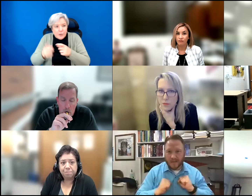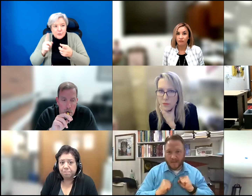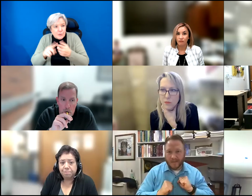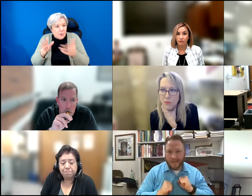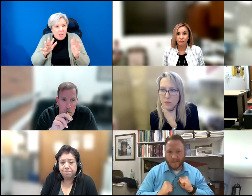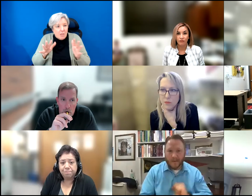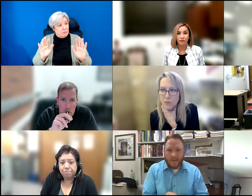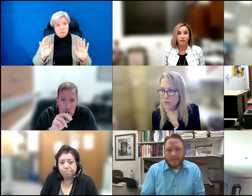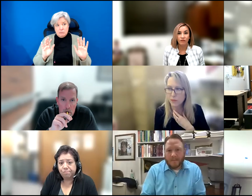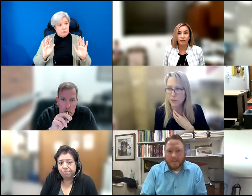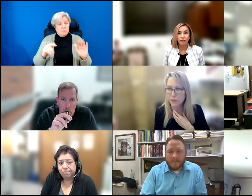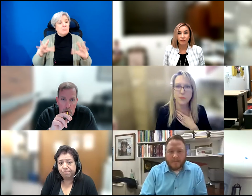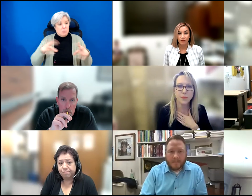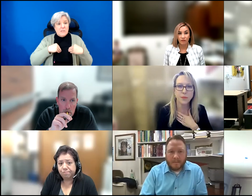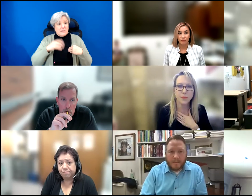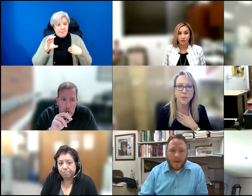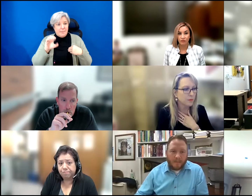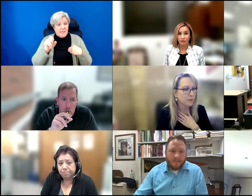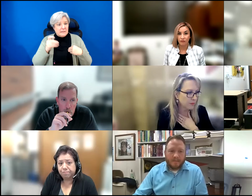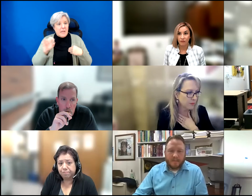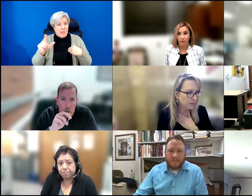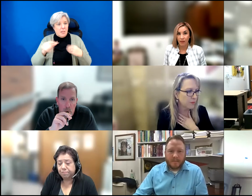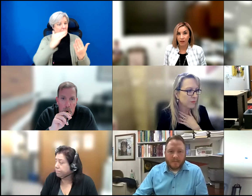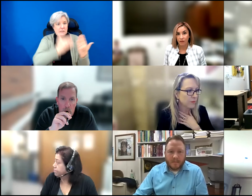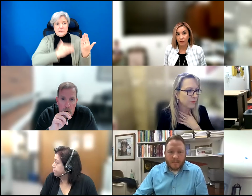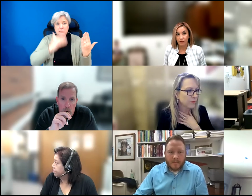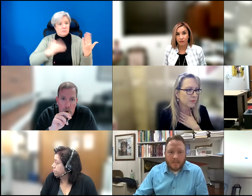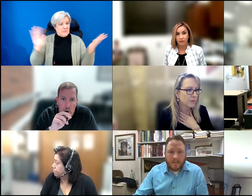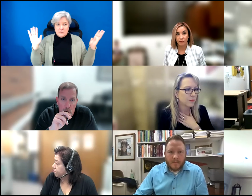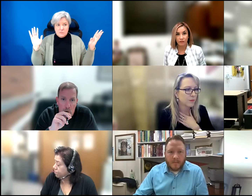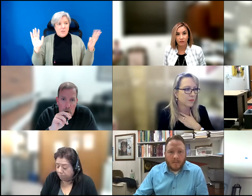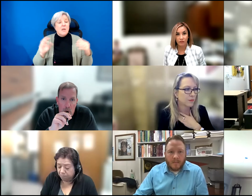No. Yeah, we, we can take that. That's fine. Because when it comes into as a CSV file